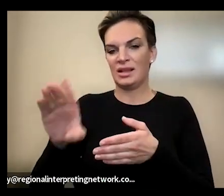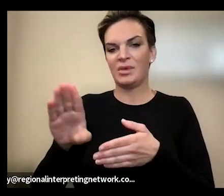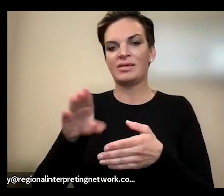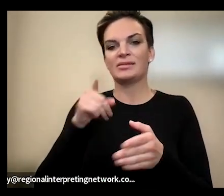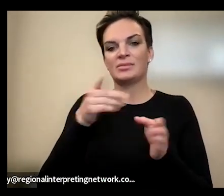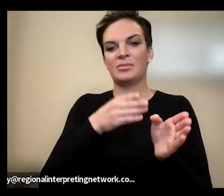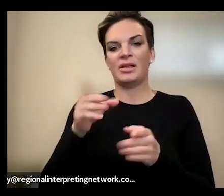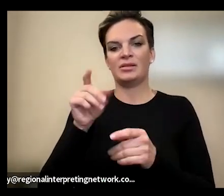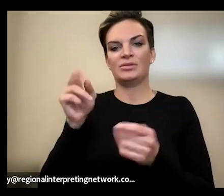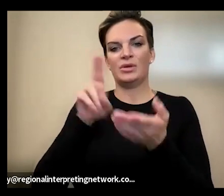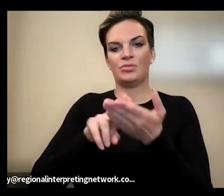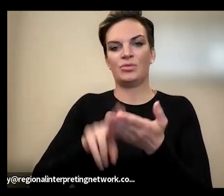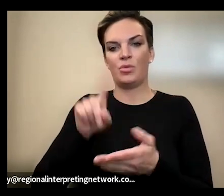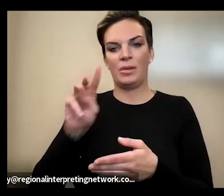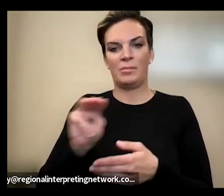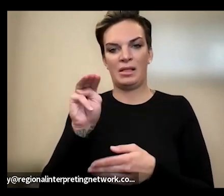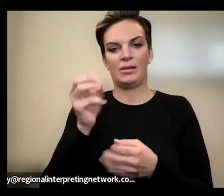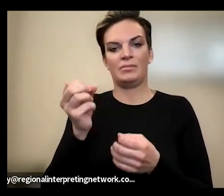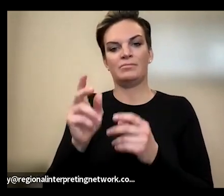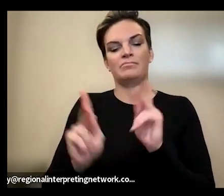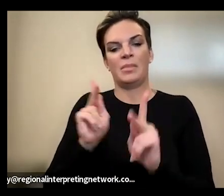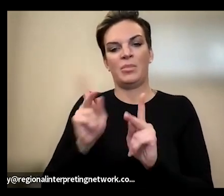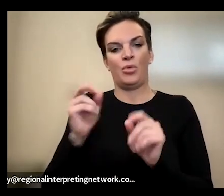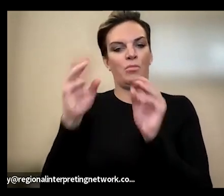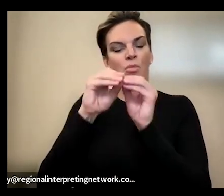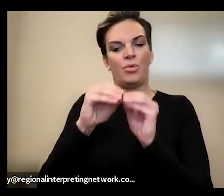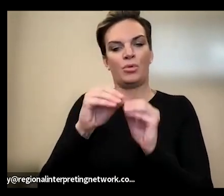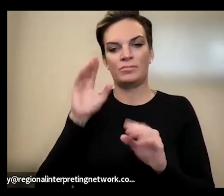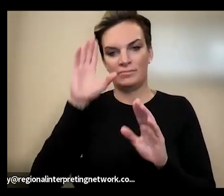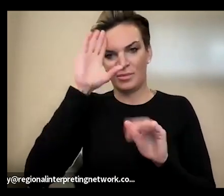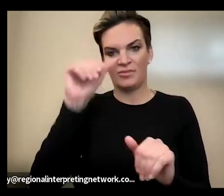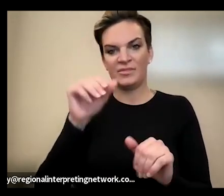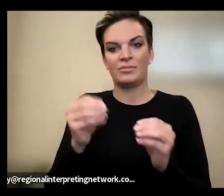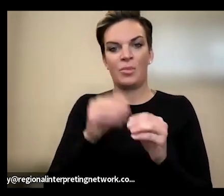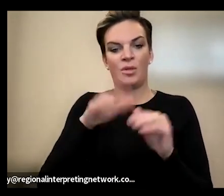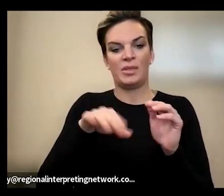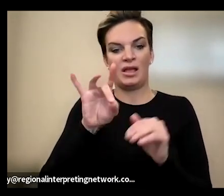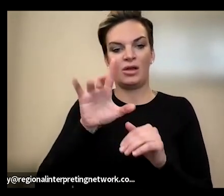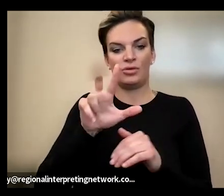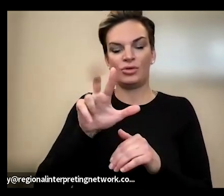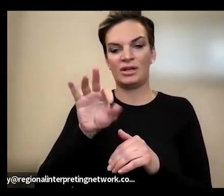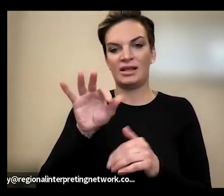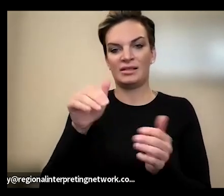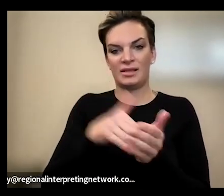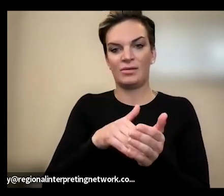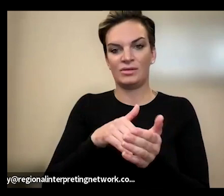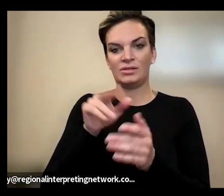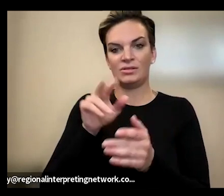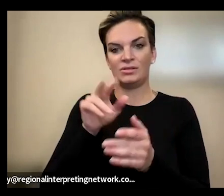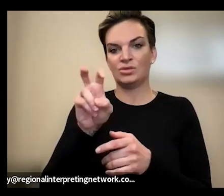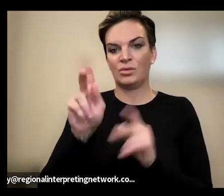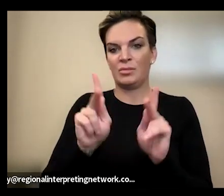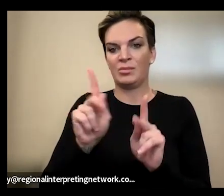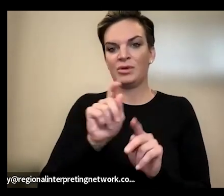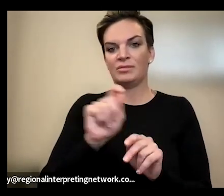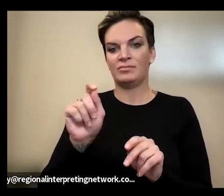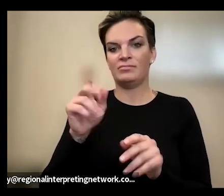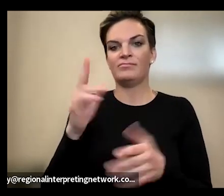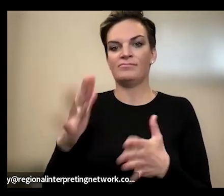1 million people or more; as of today more than 839,200 people have joined the program, more than